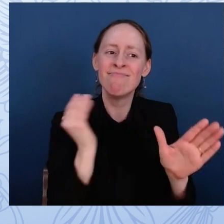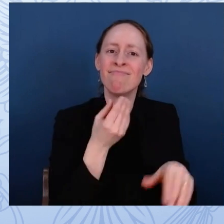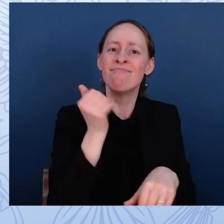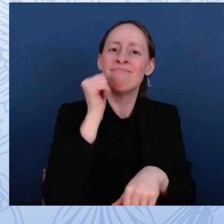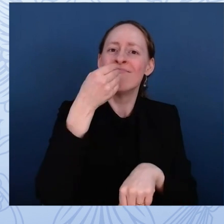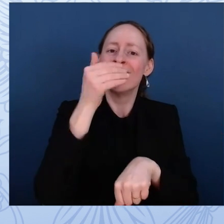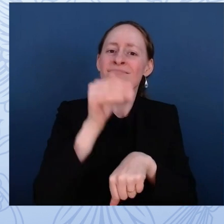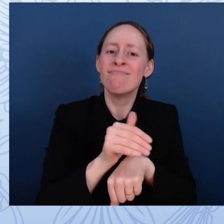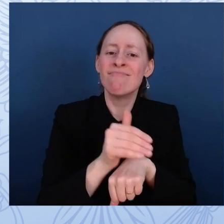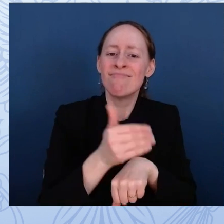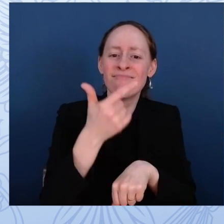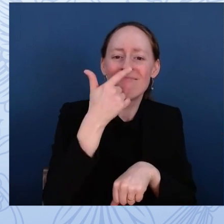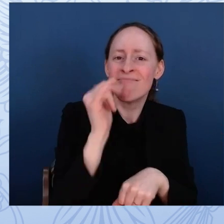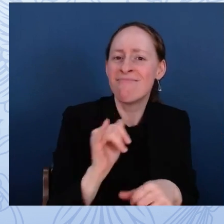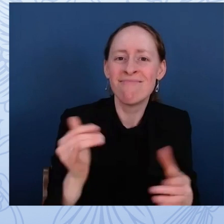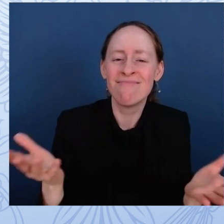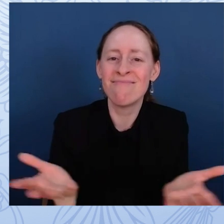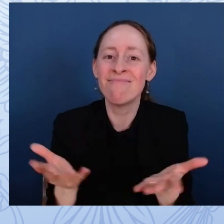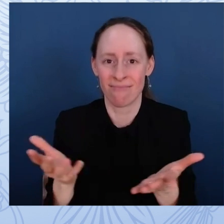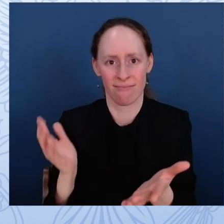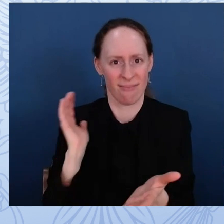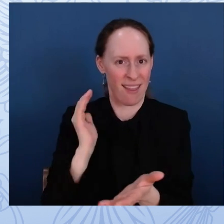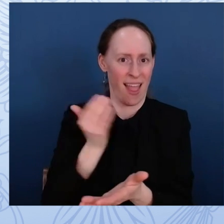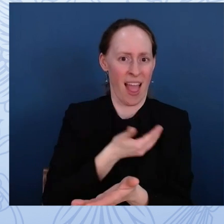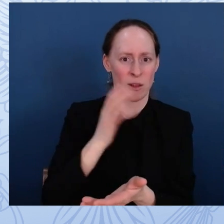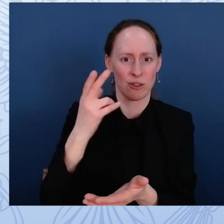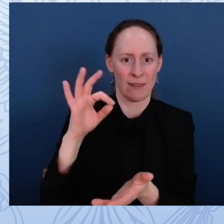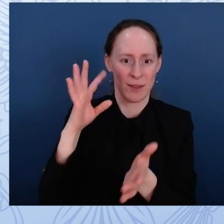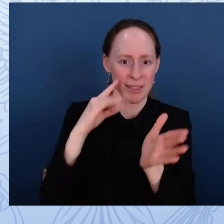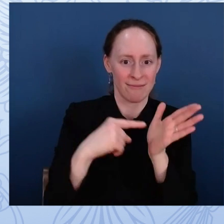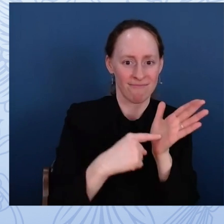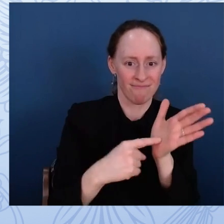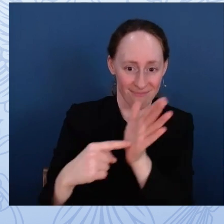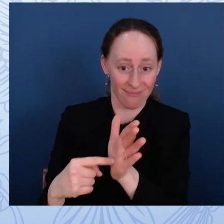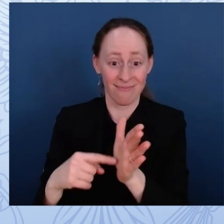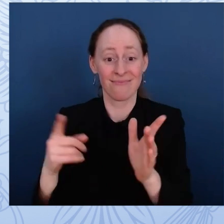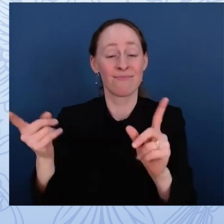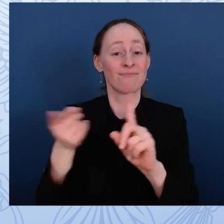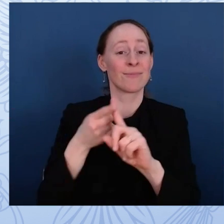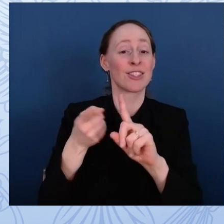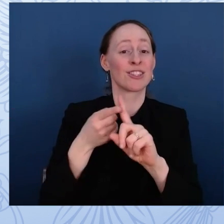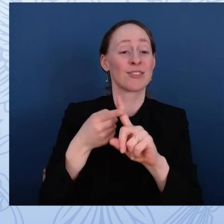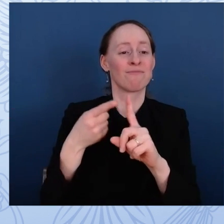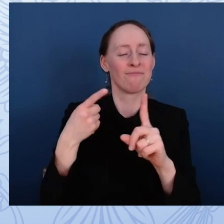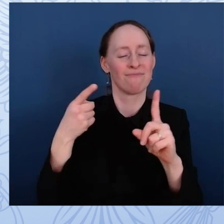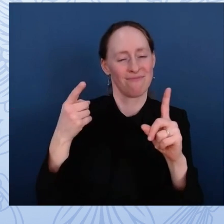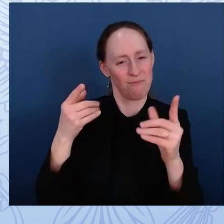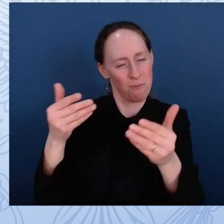Now please help me welcome our social secretary, Carlos Elizondo. Carlos.